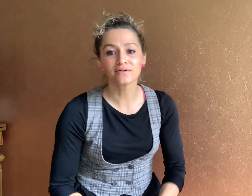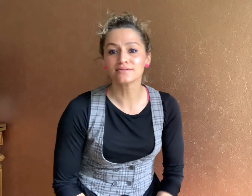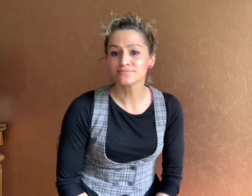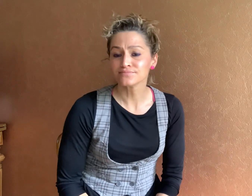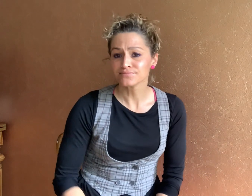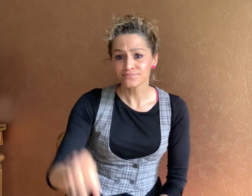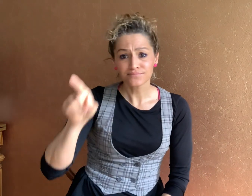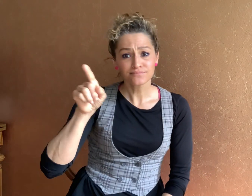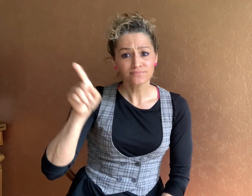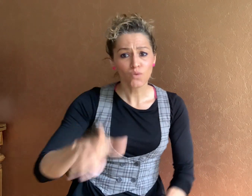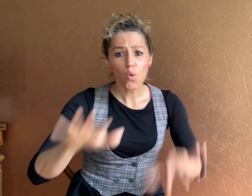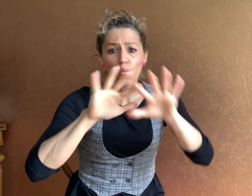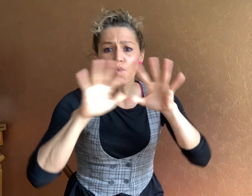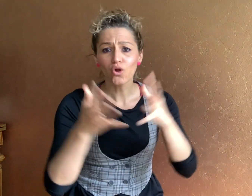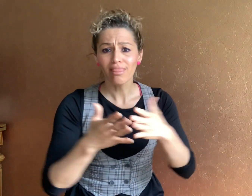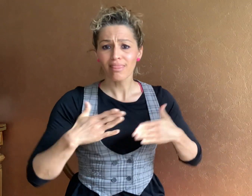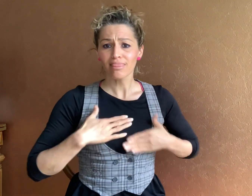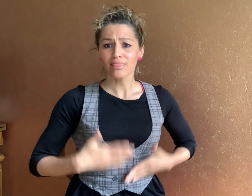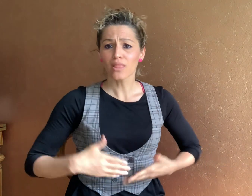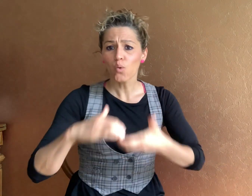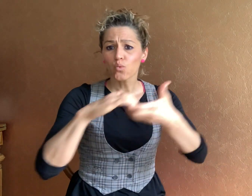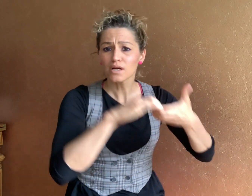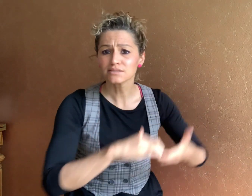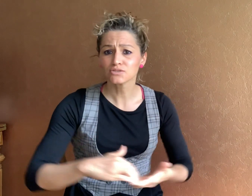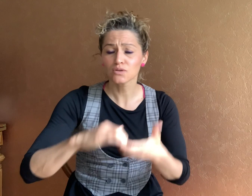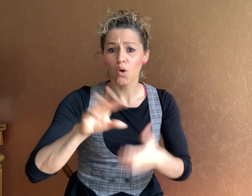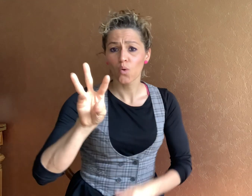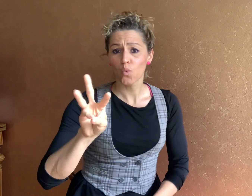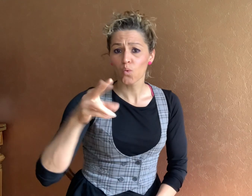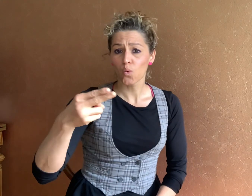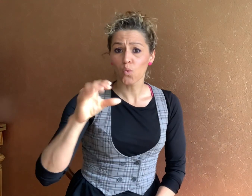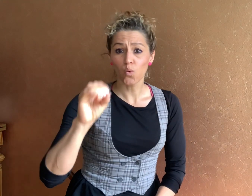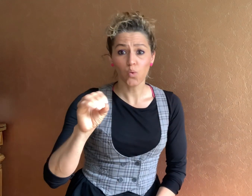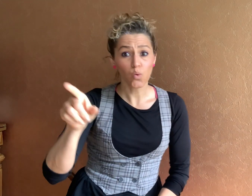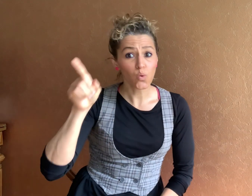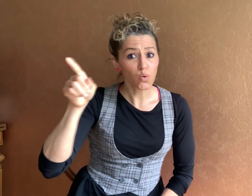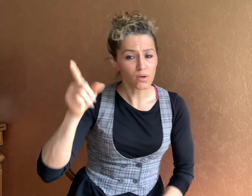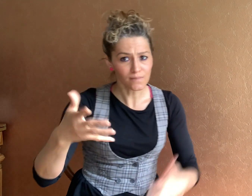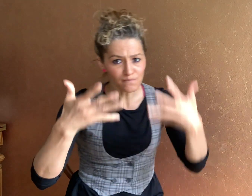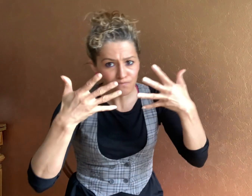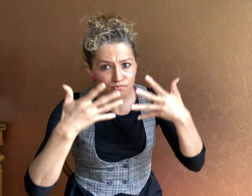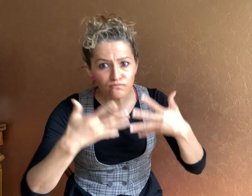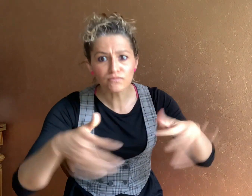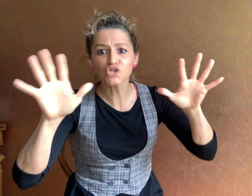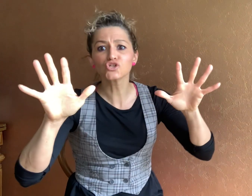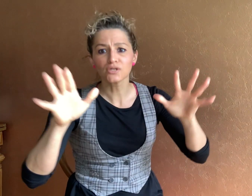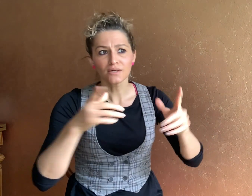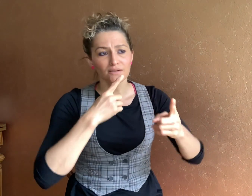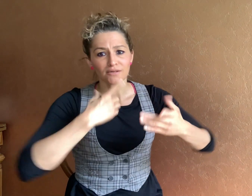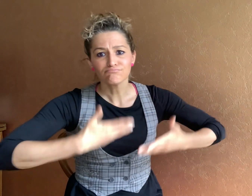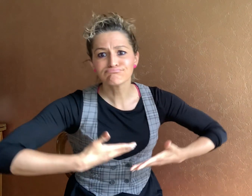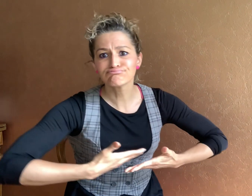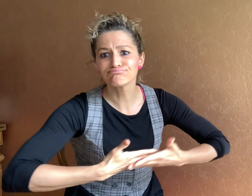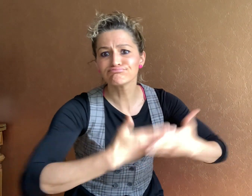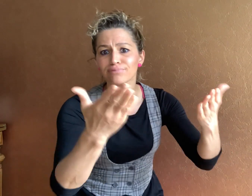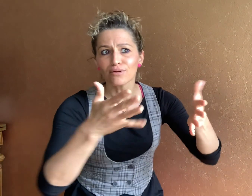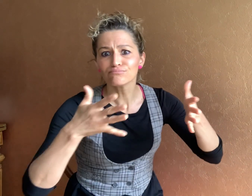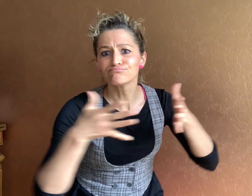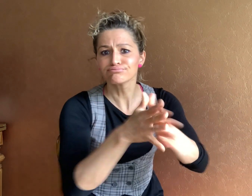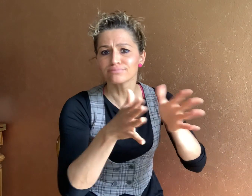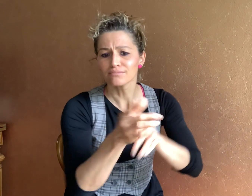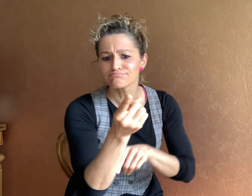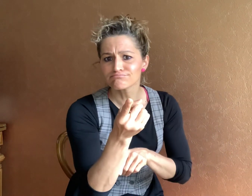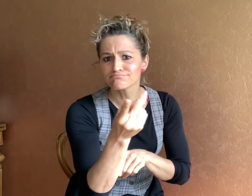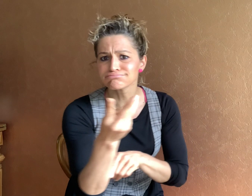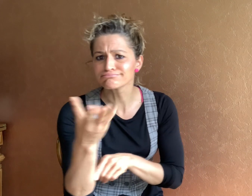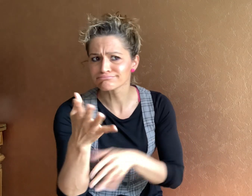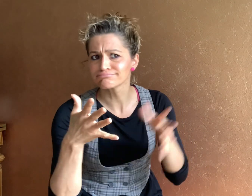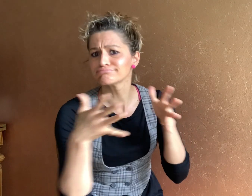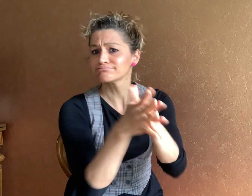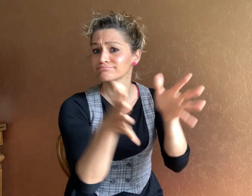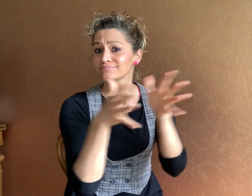World Health Organisation (WHO) has made several announcements